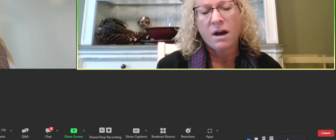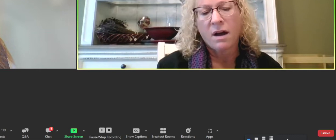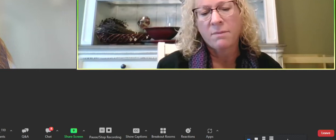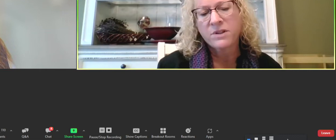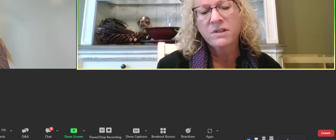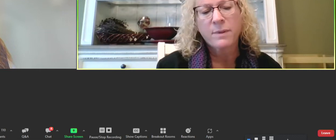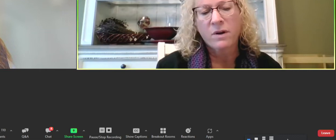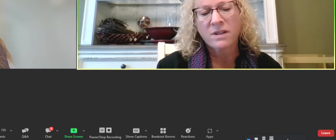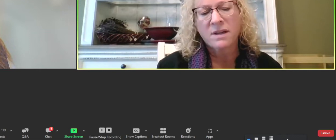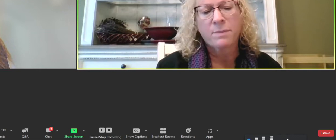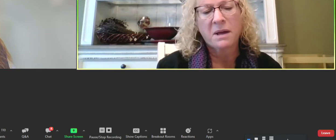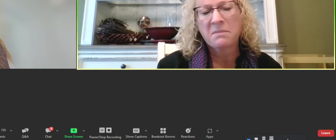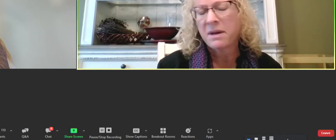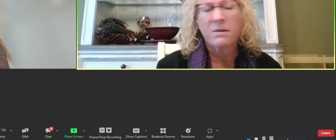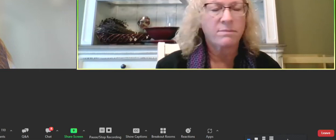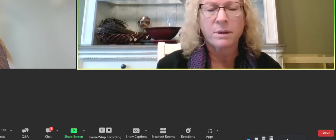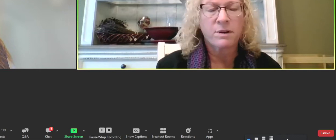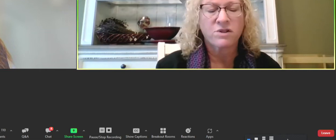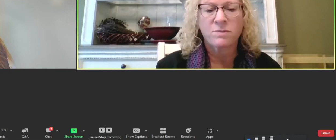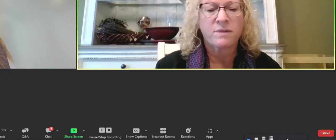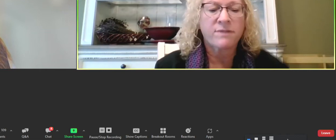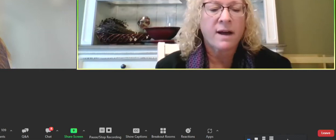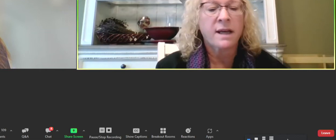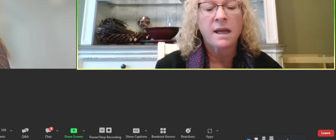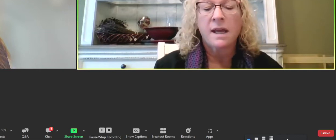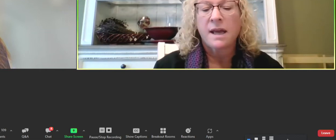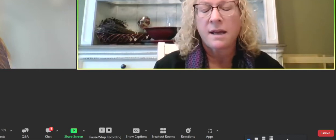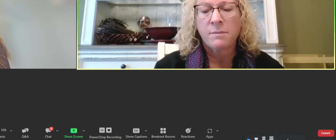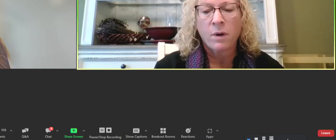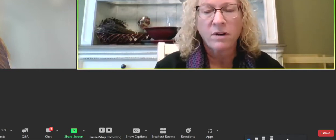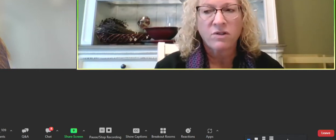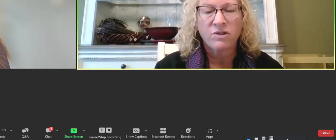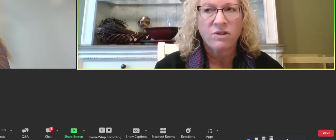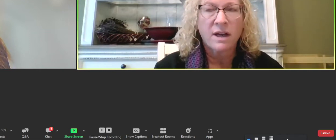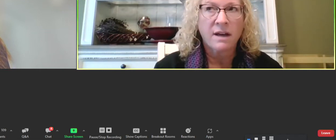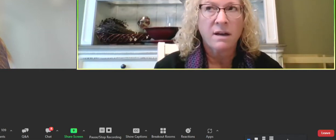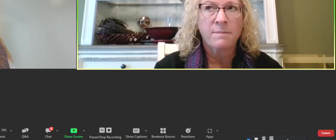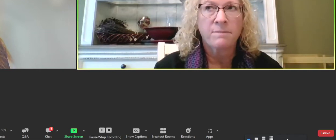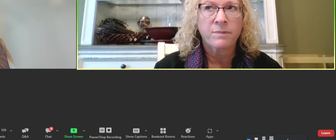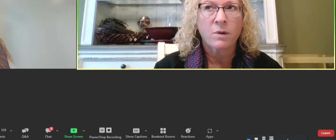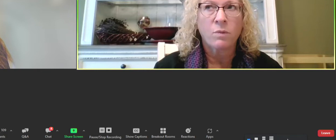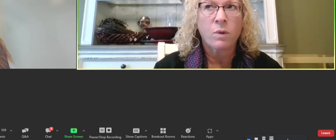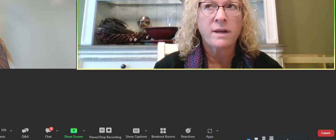since my heart attack, but my blood pressure has been fine. In March one night,